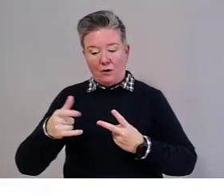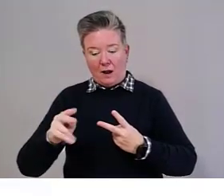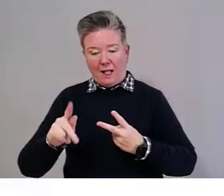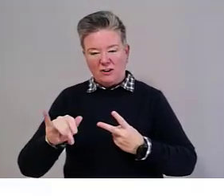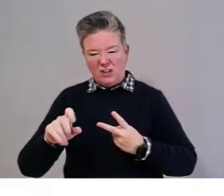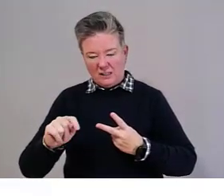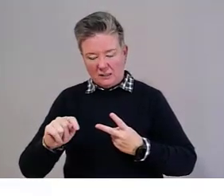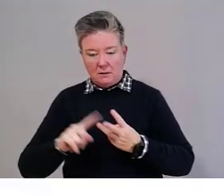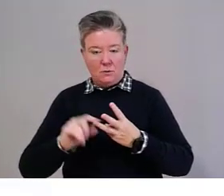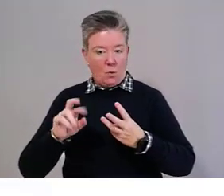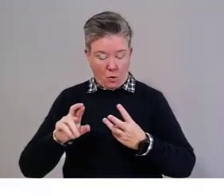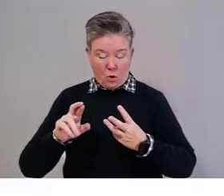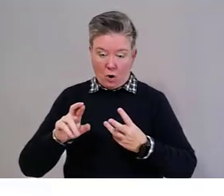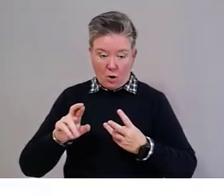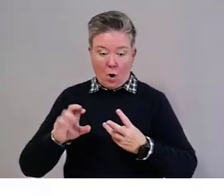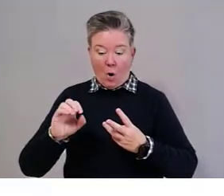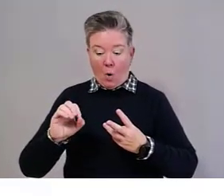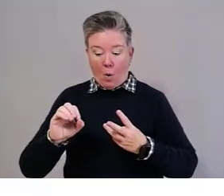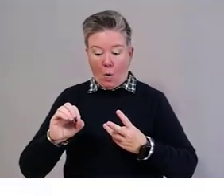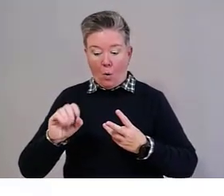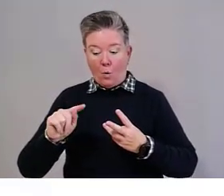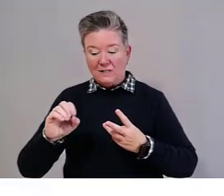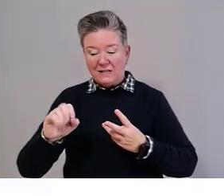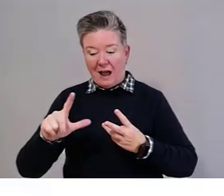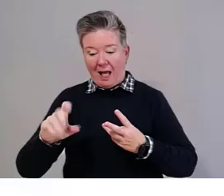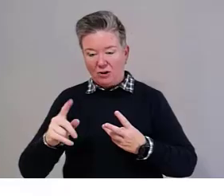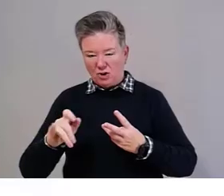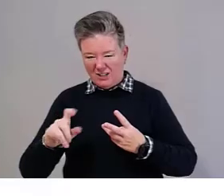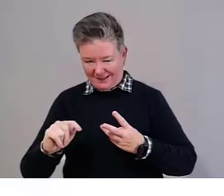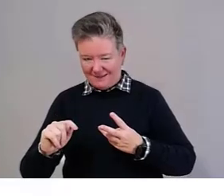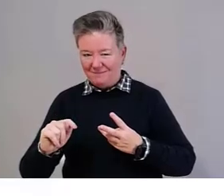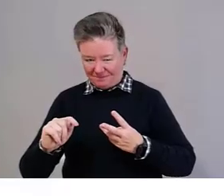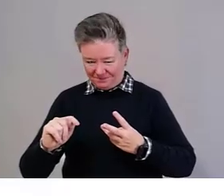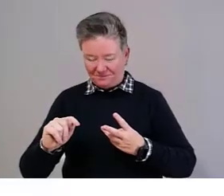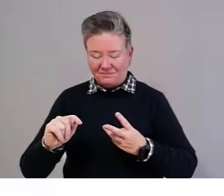or otologist...